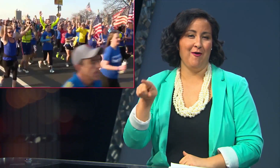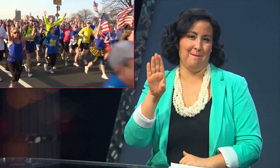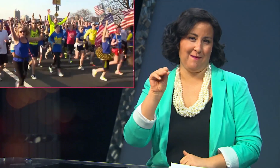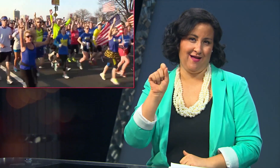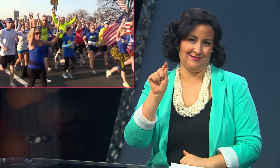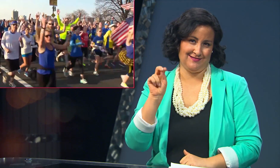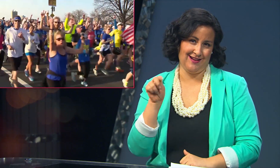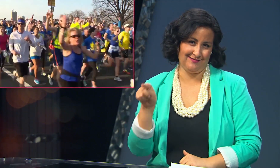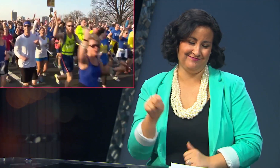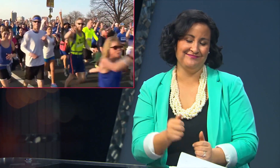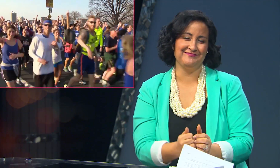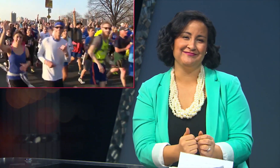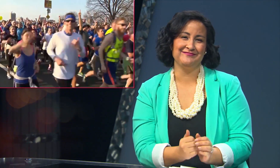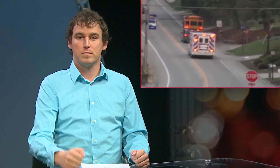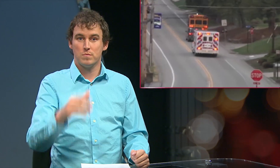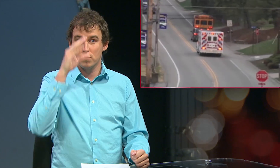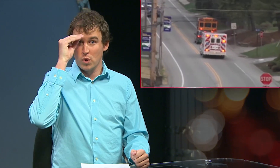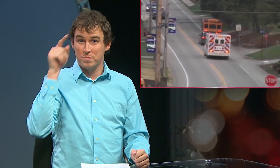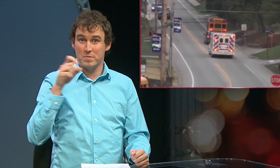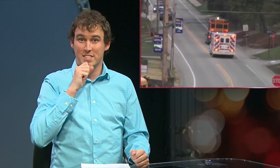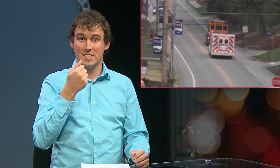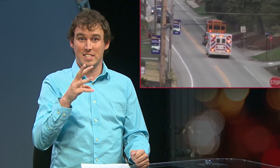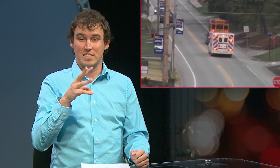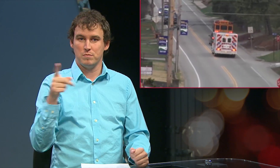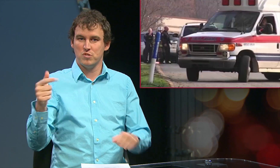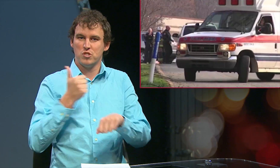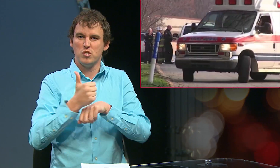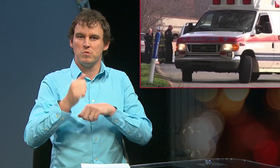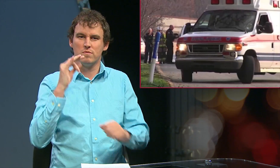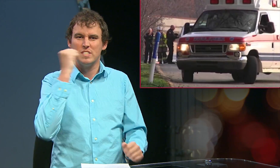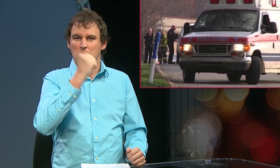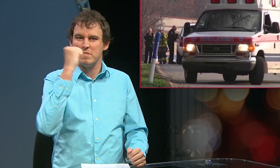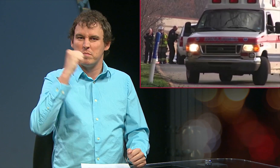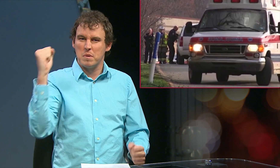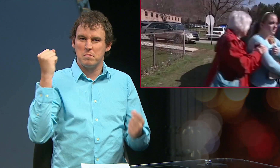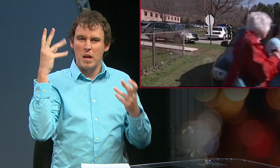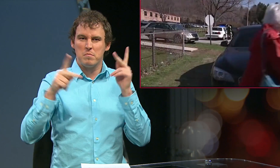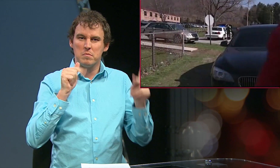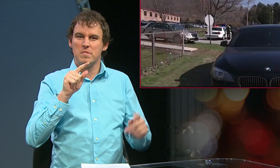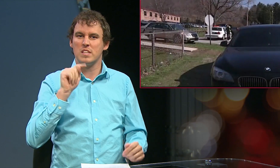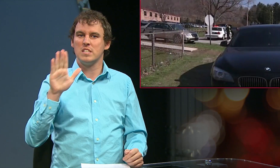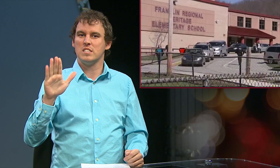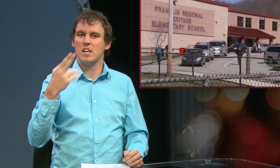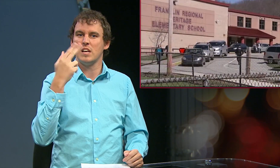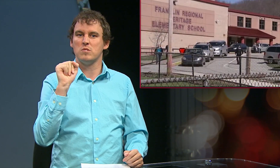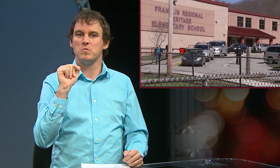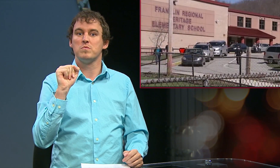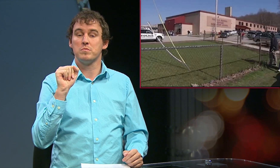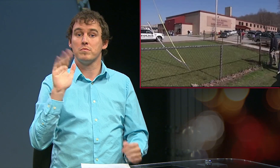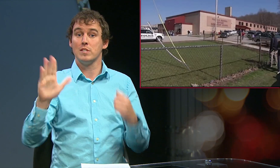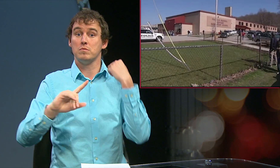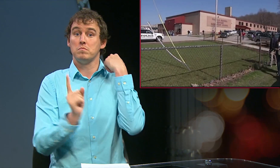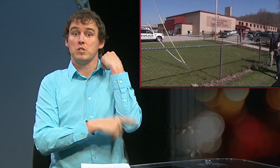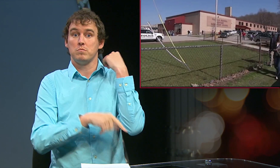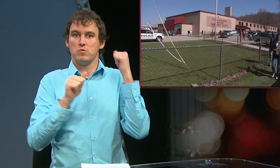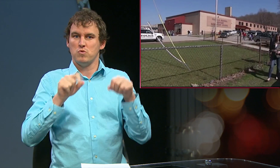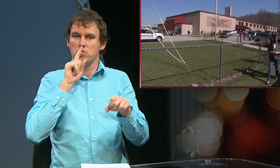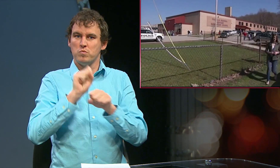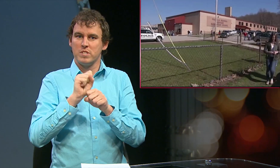COPLEY SQUARE. THE 16-YEAR-OLD BOY ACCUSED OF GOING ON A STABBING RAMPAGE AT HIS HIGH SCHOOL COULD